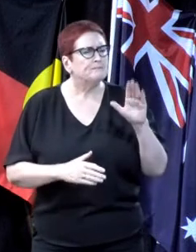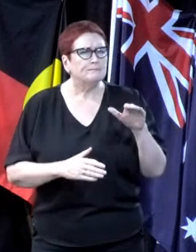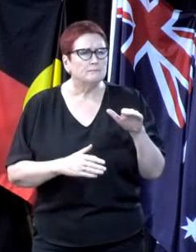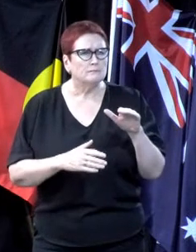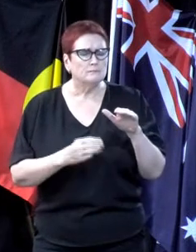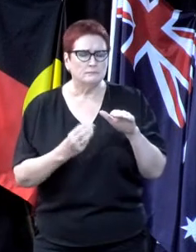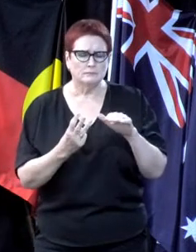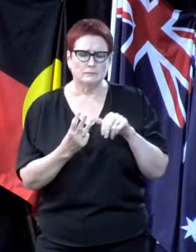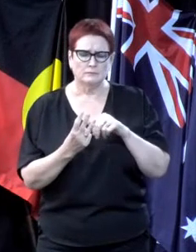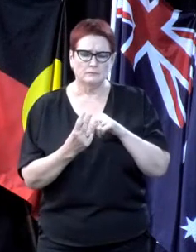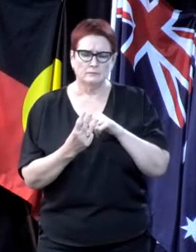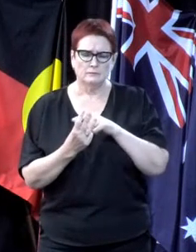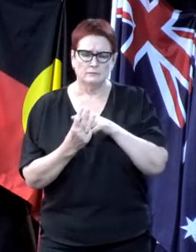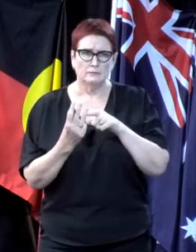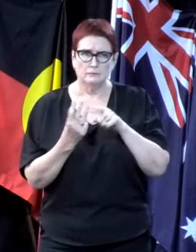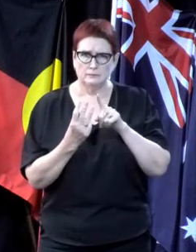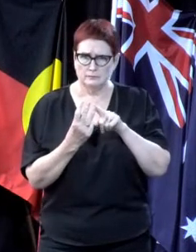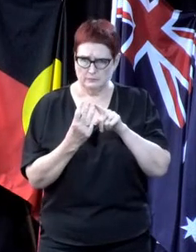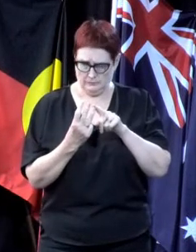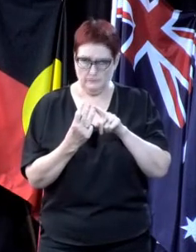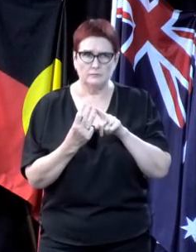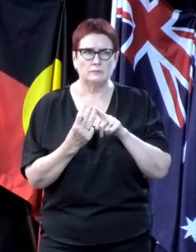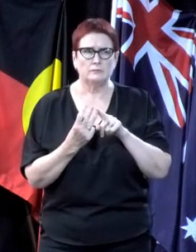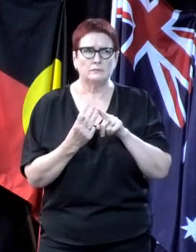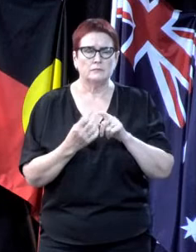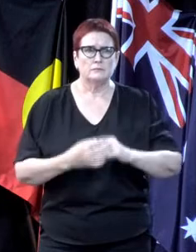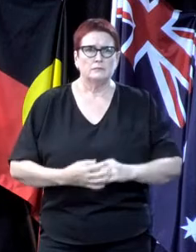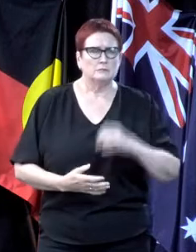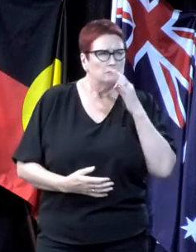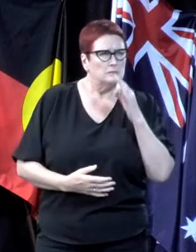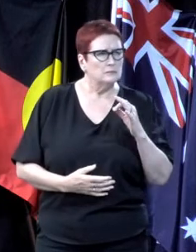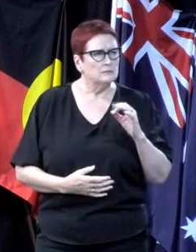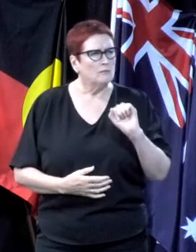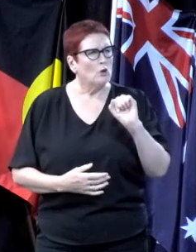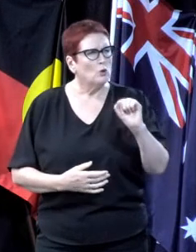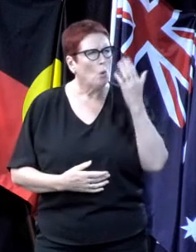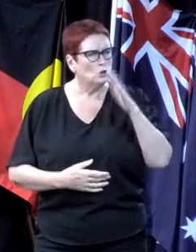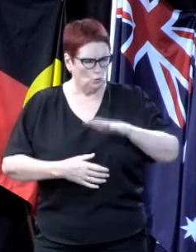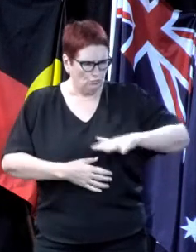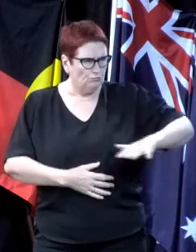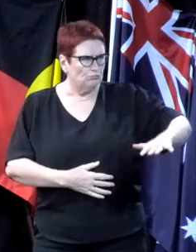Ms. Kauppila, what sort of school territory does Ingham cover?